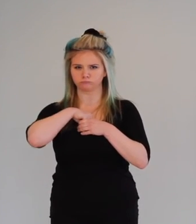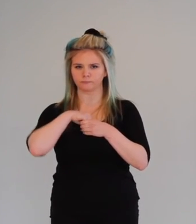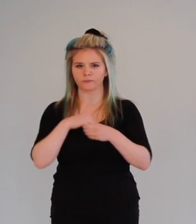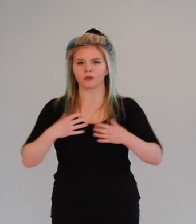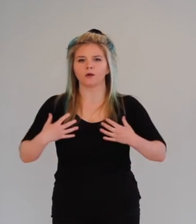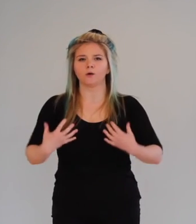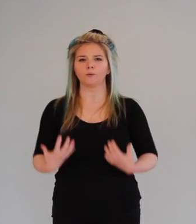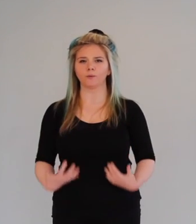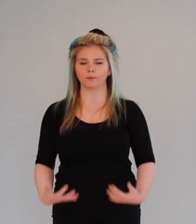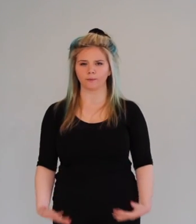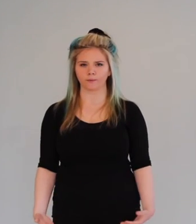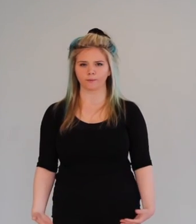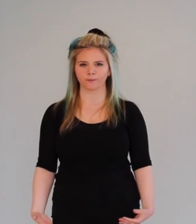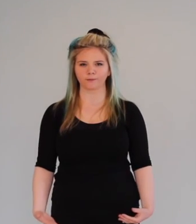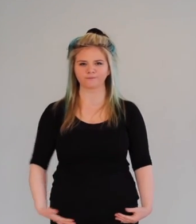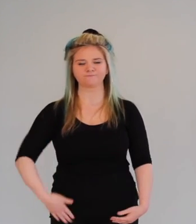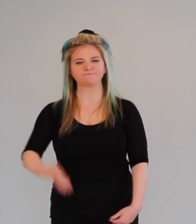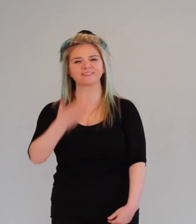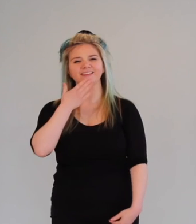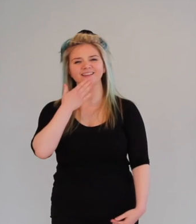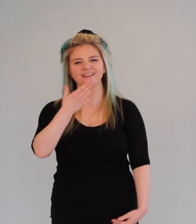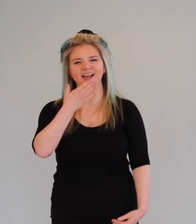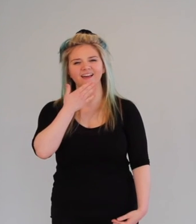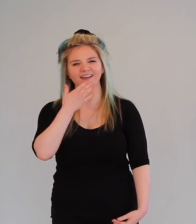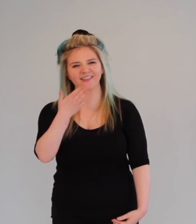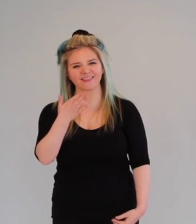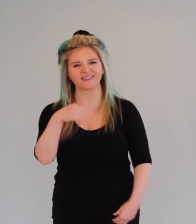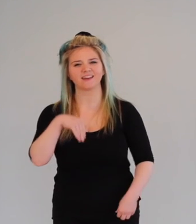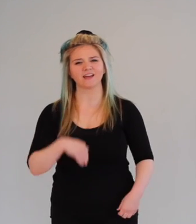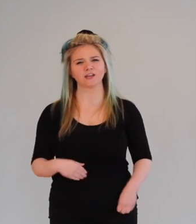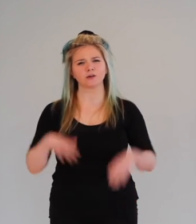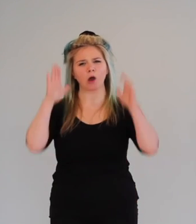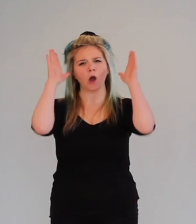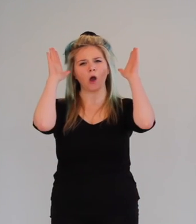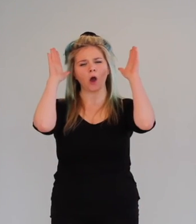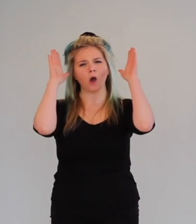and release. Thank you for joining us. I hope that this has provided a little bit of ease.